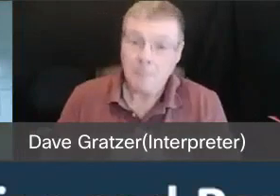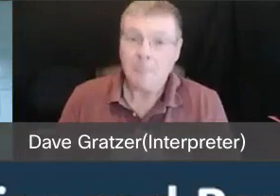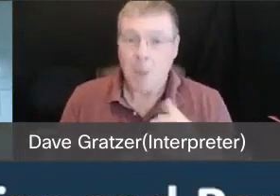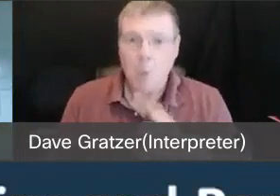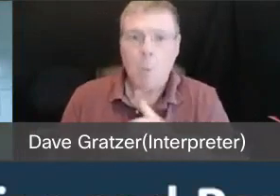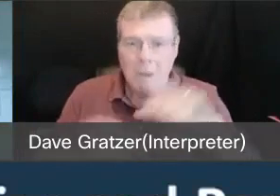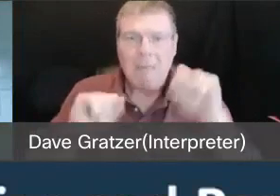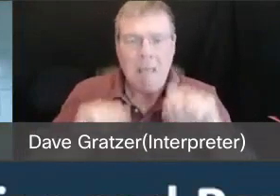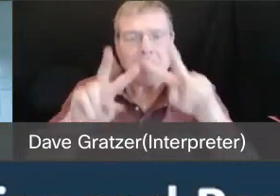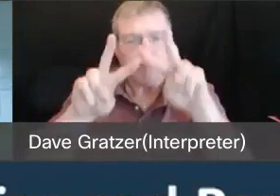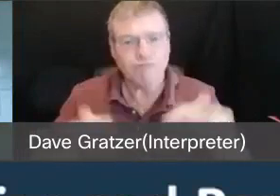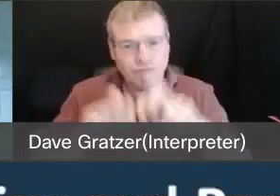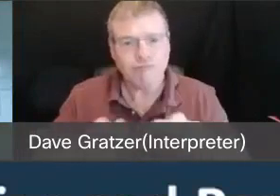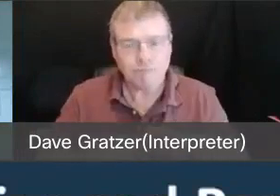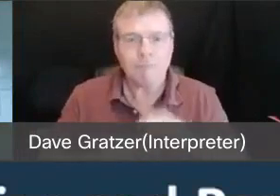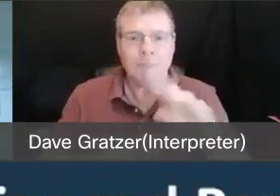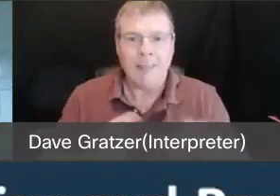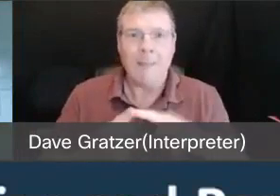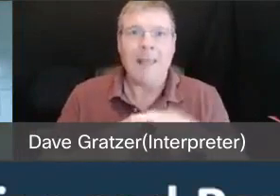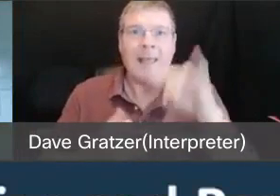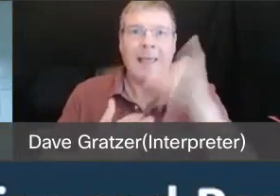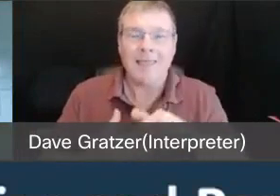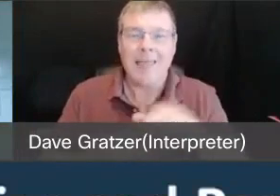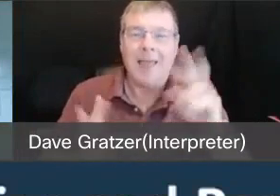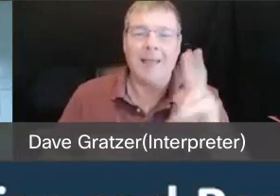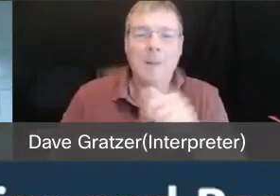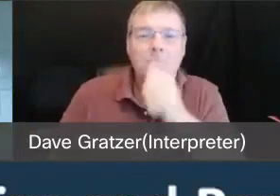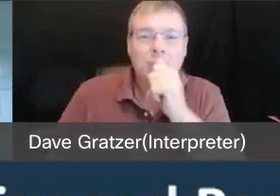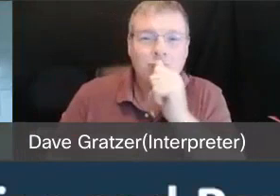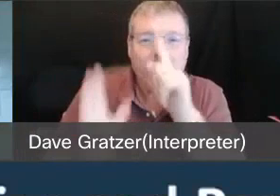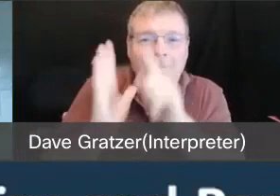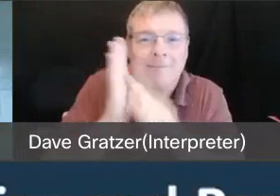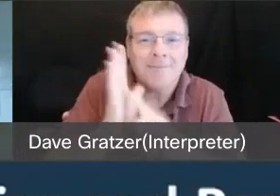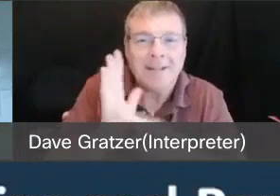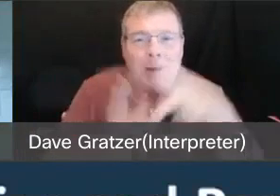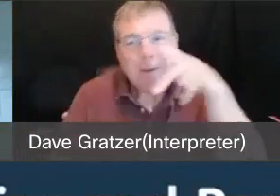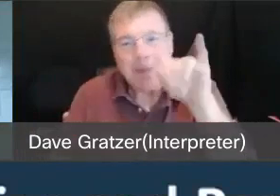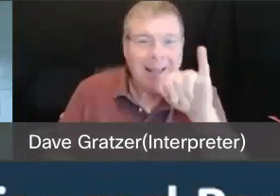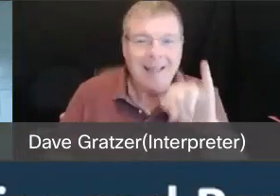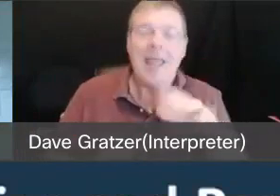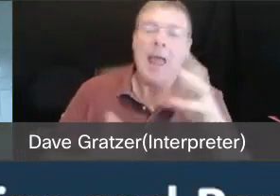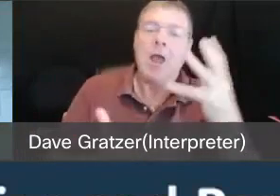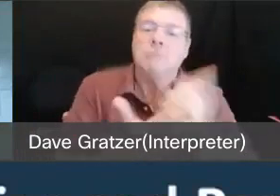and be about those private investigators and get more information from the collateral sources